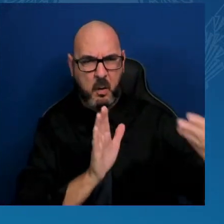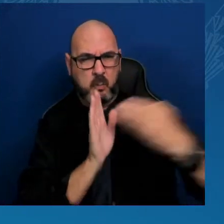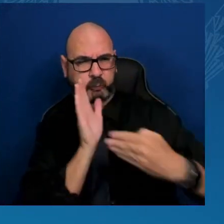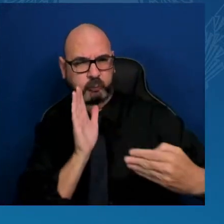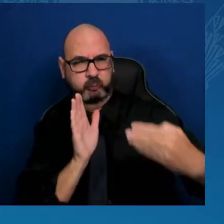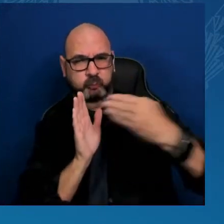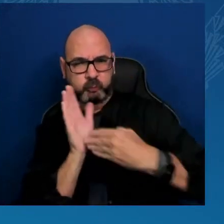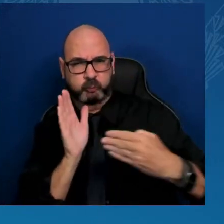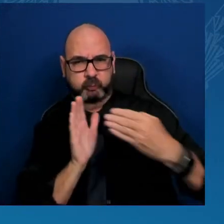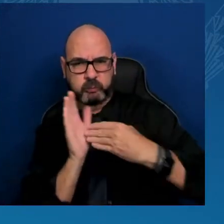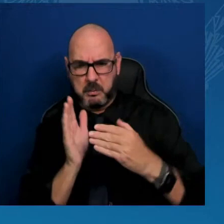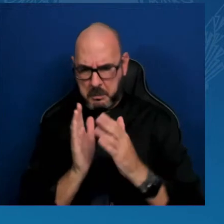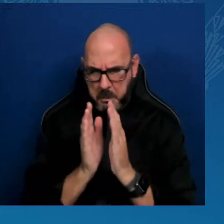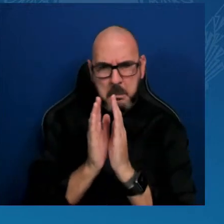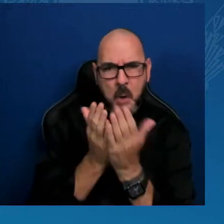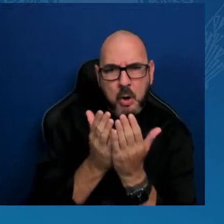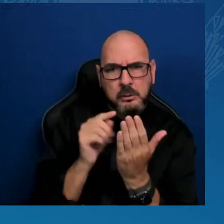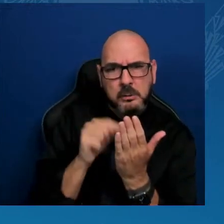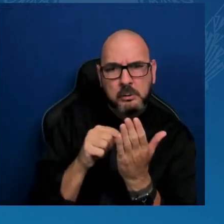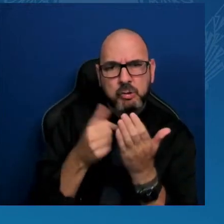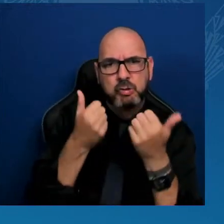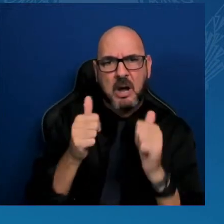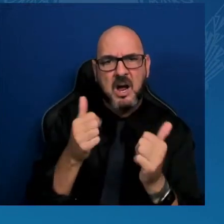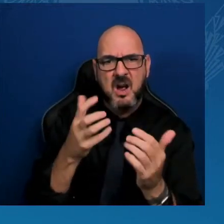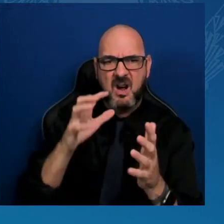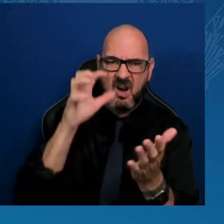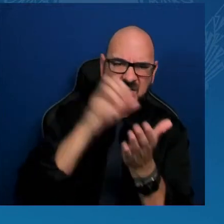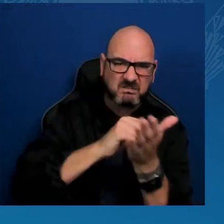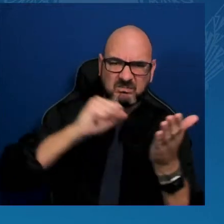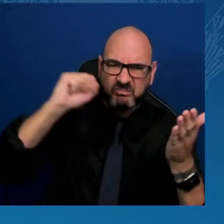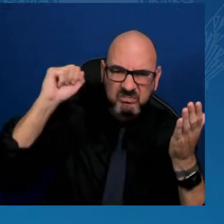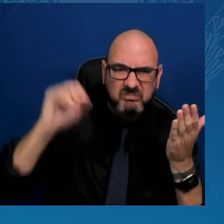and even rewrite the ugly parts of our history.